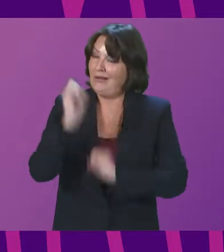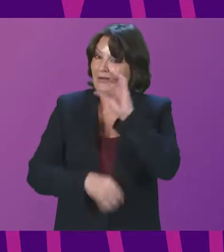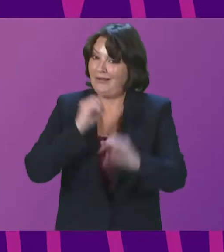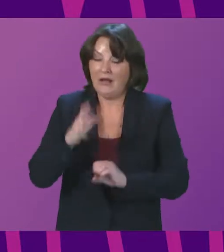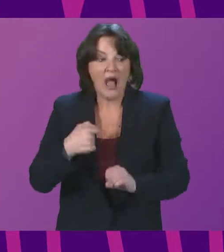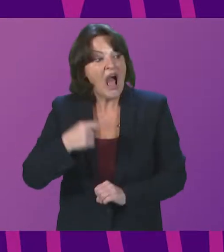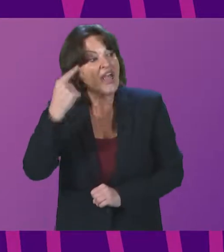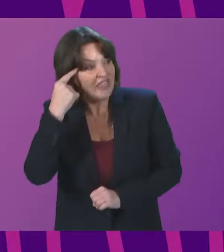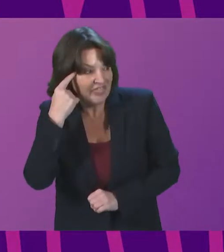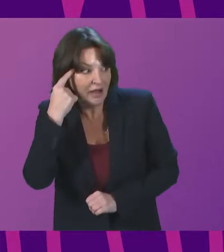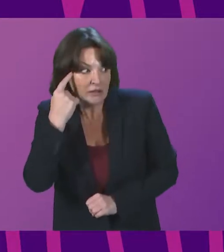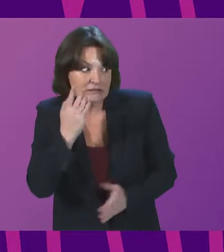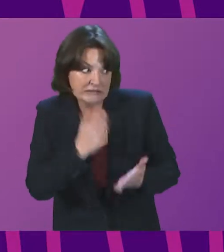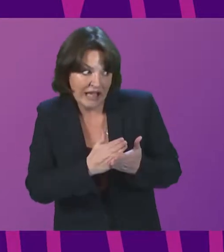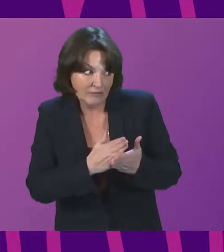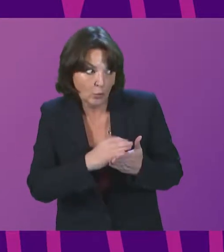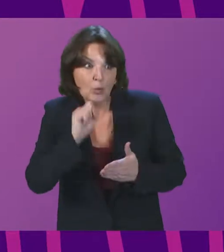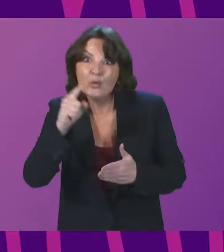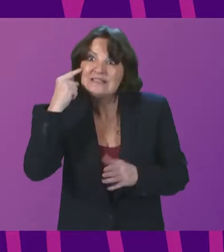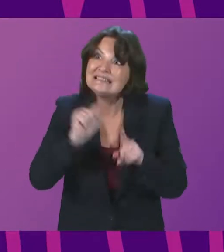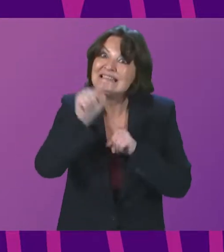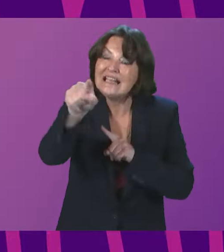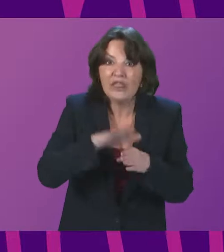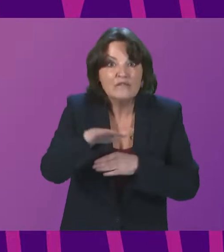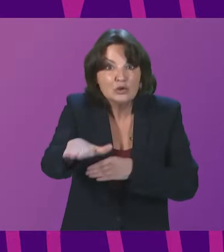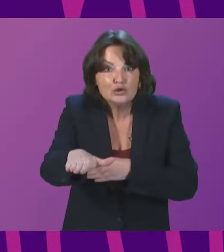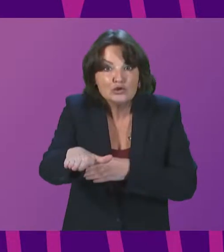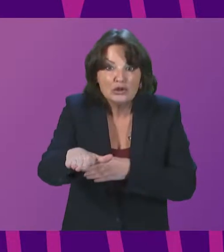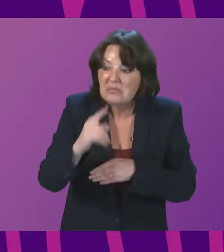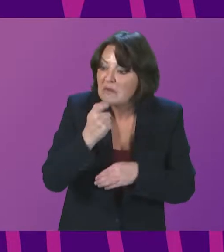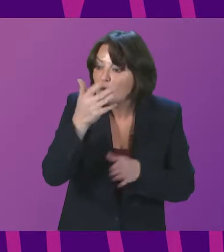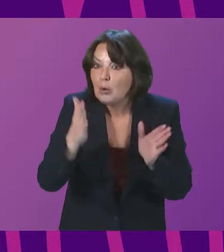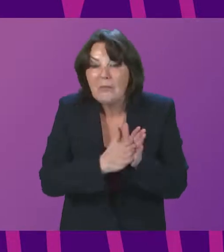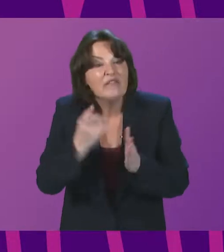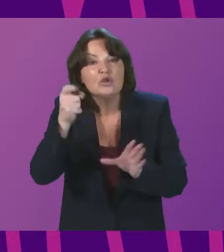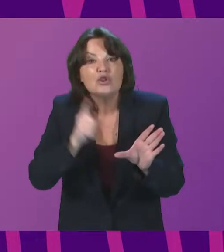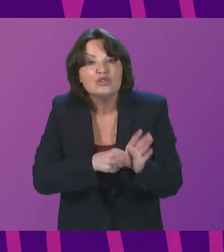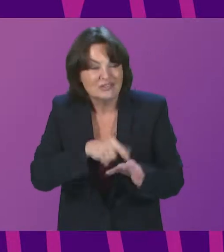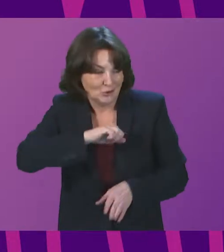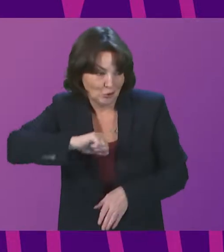will not be seeing any growth in over the next few months or years is the Scottish Conservatives’